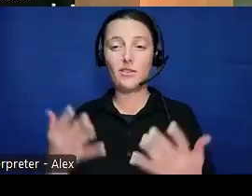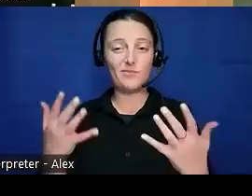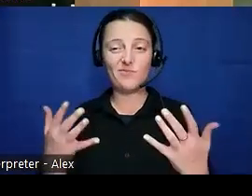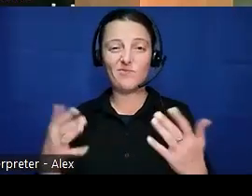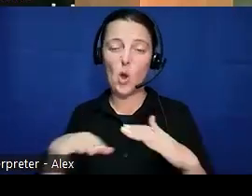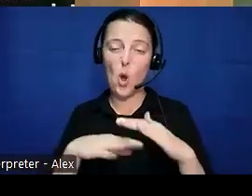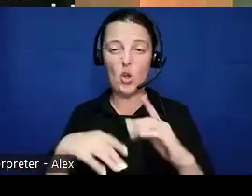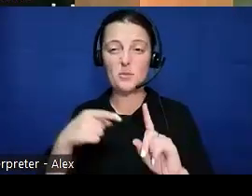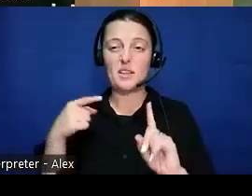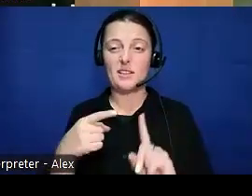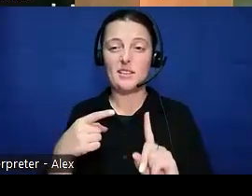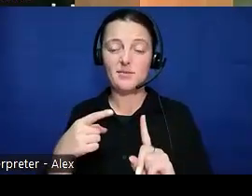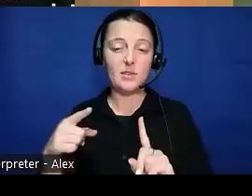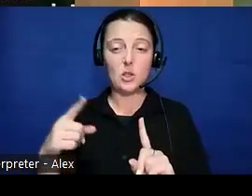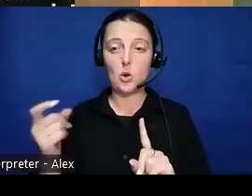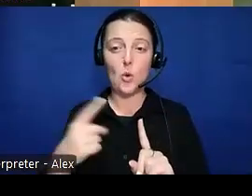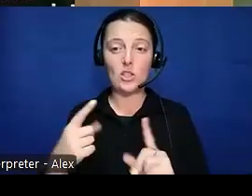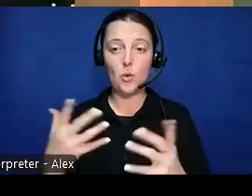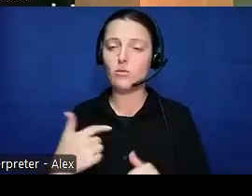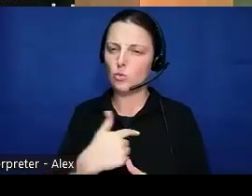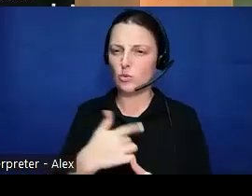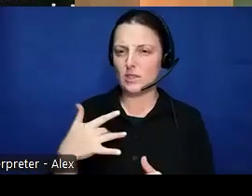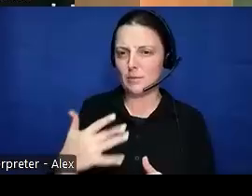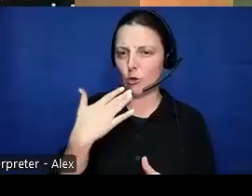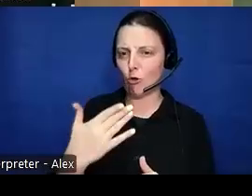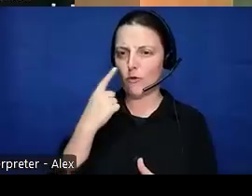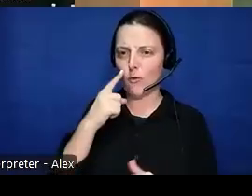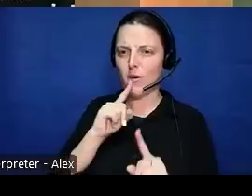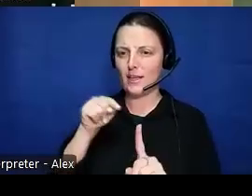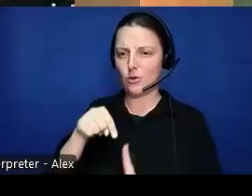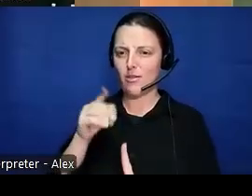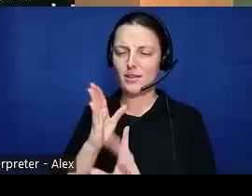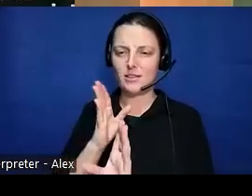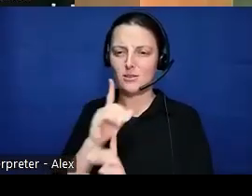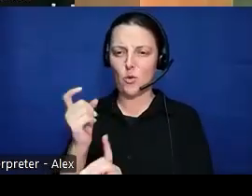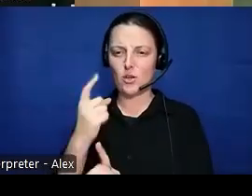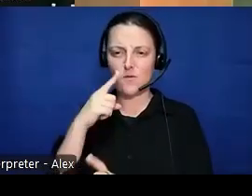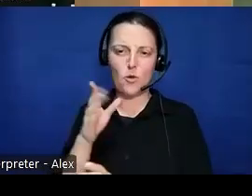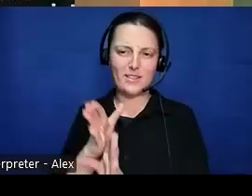psychiatry of let's let's address what's going on in front of us. And there's many different ways to